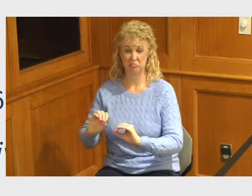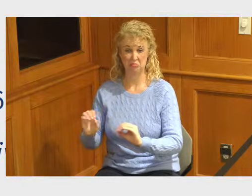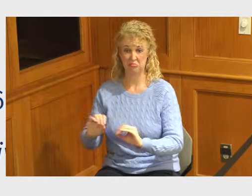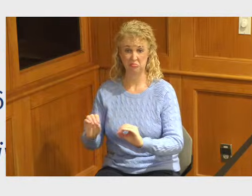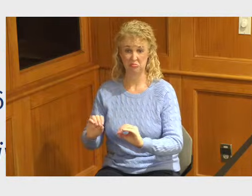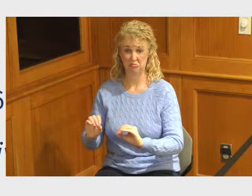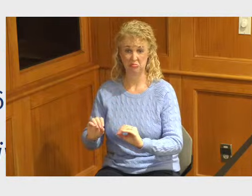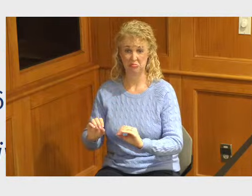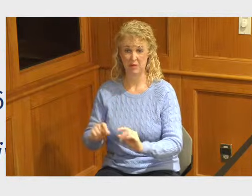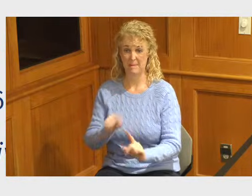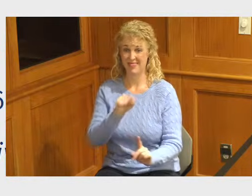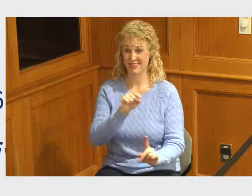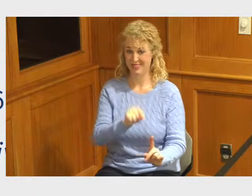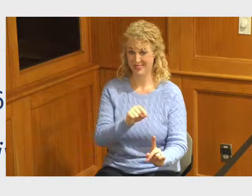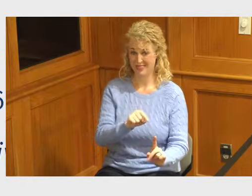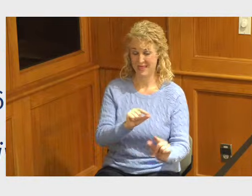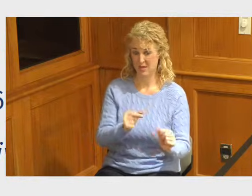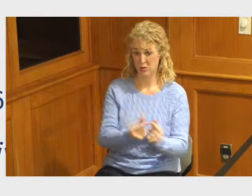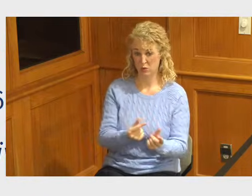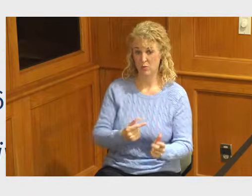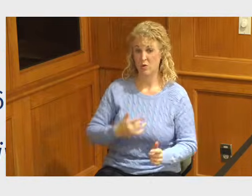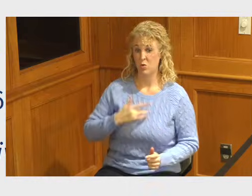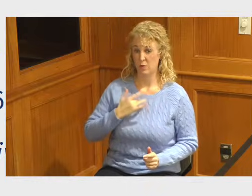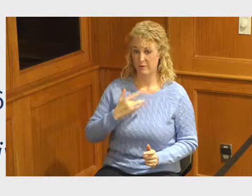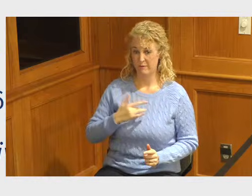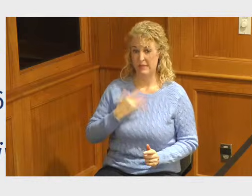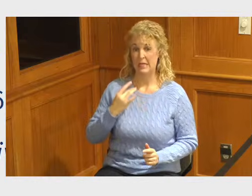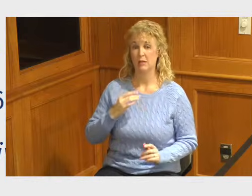but this one we've been working with and we feel that there's a there is a path. We want to try to